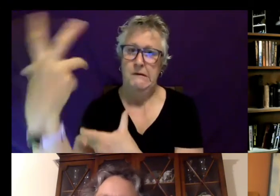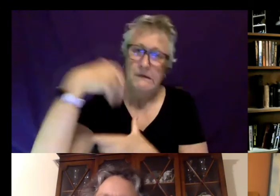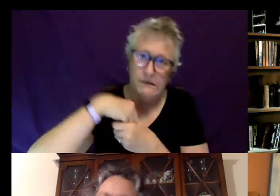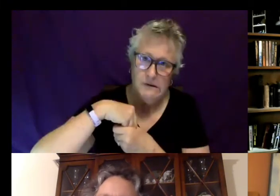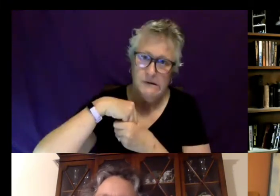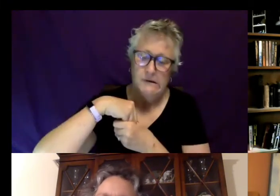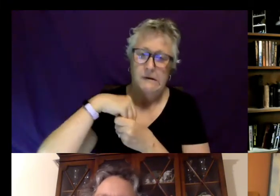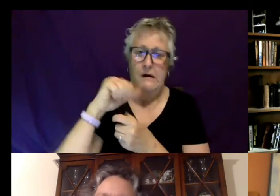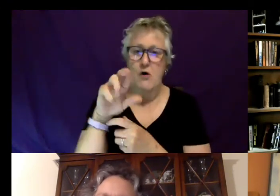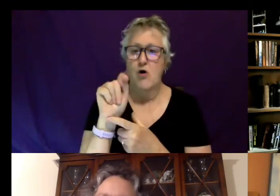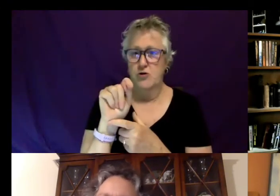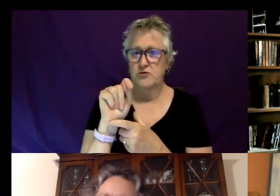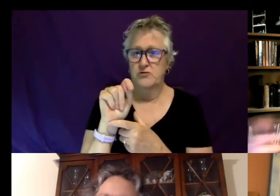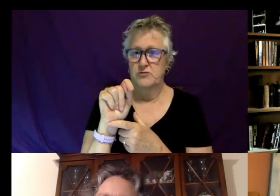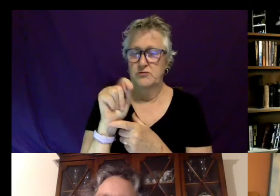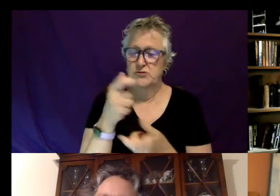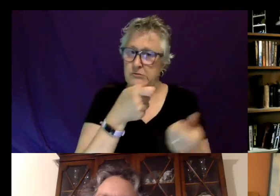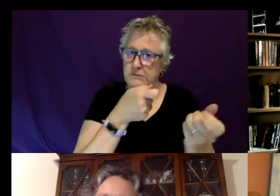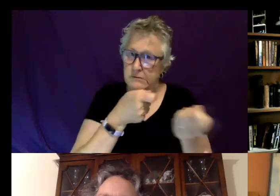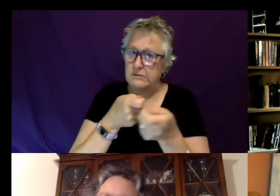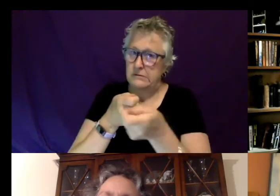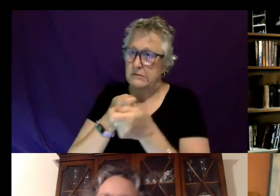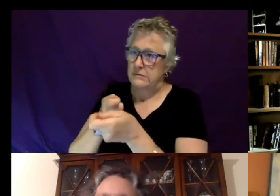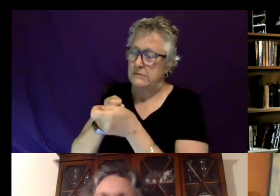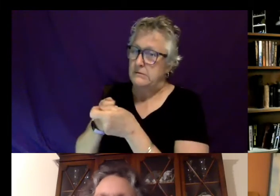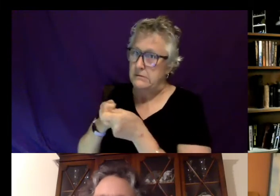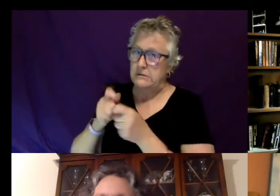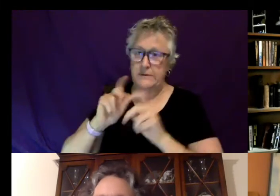people, you know, to draw people in. And I think that that